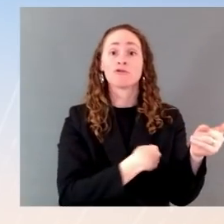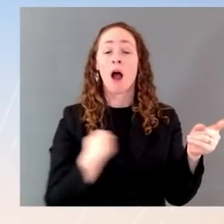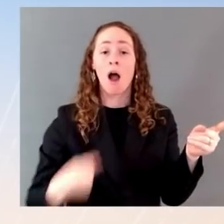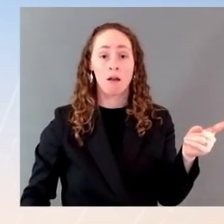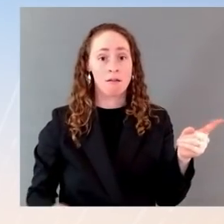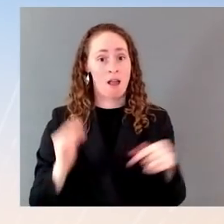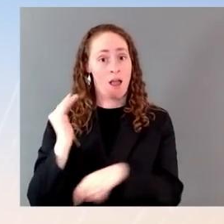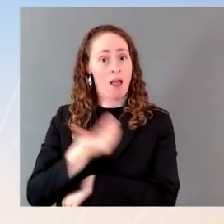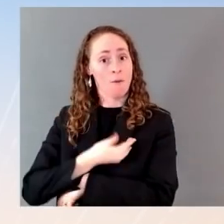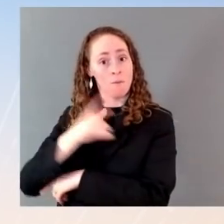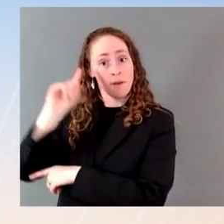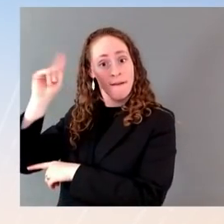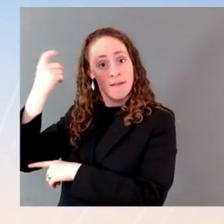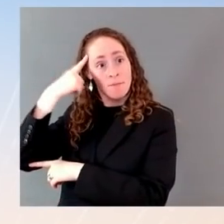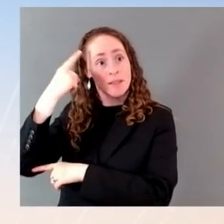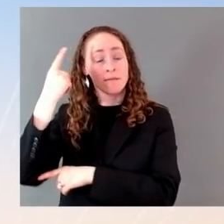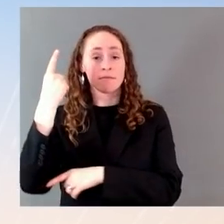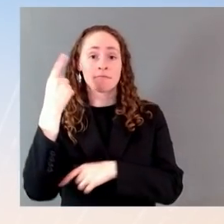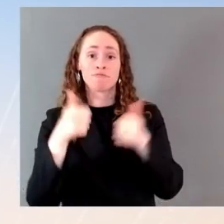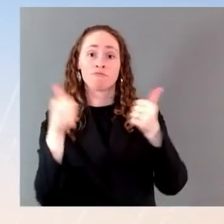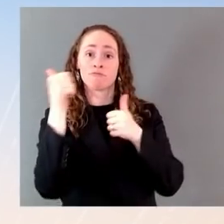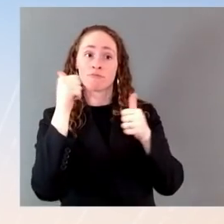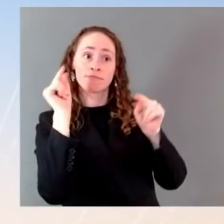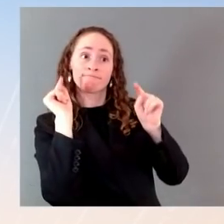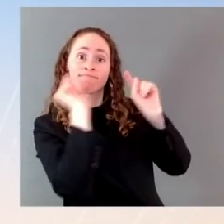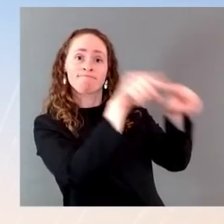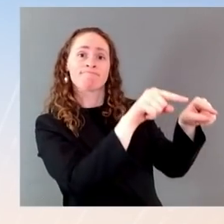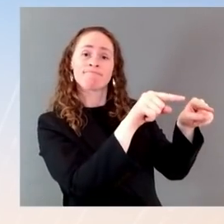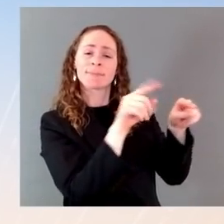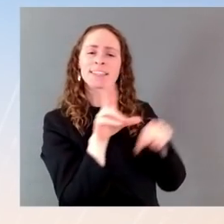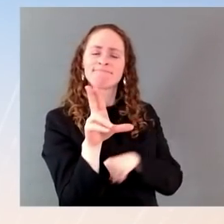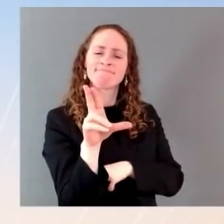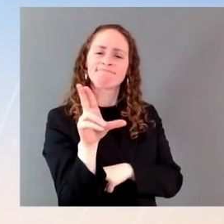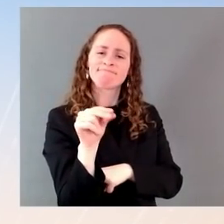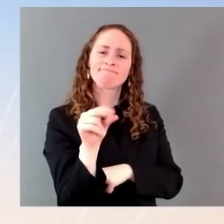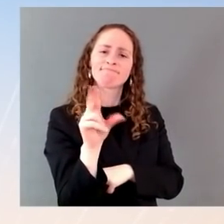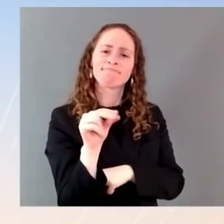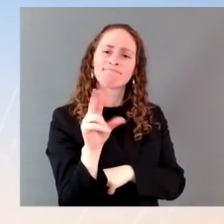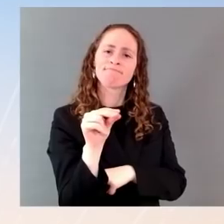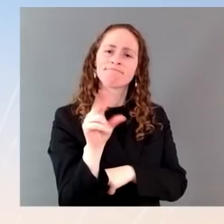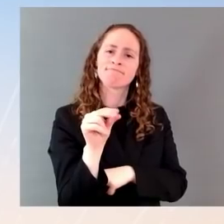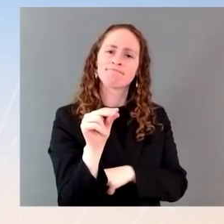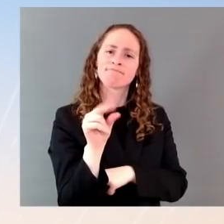and how he proposed he would be leading in the world. The Press: Domestic question, Jen.